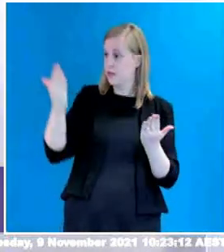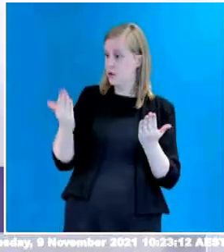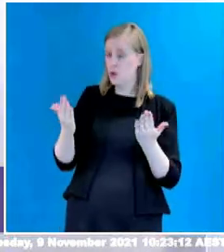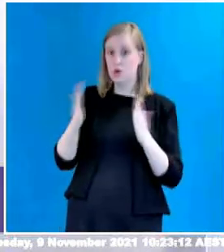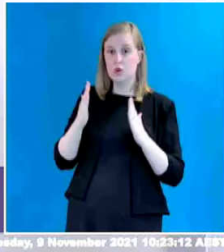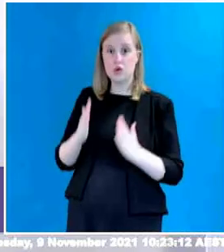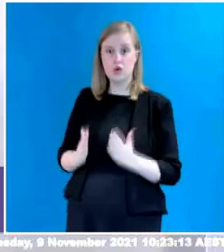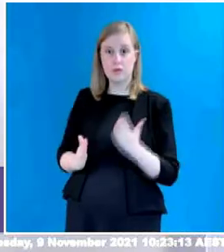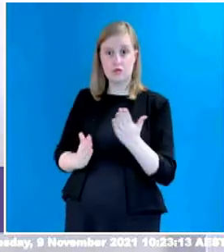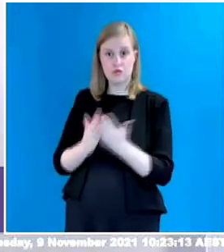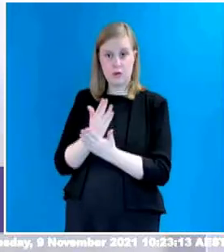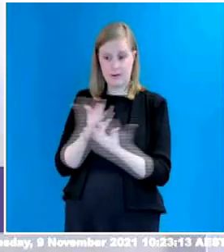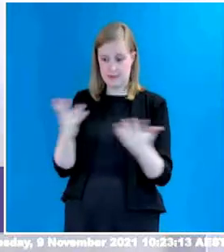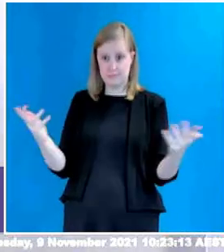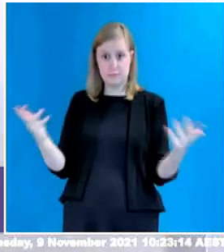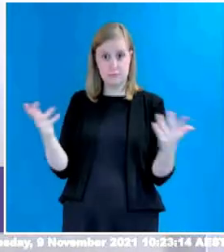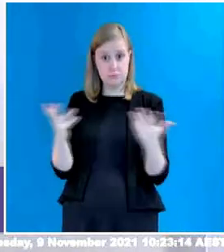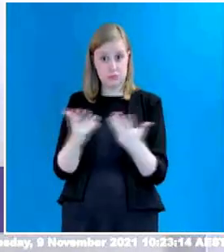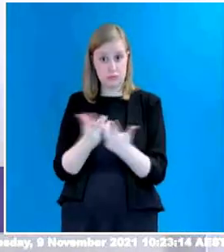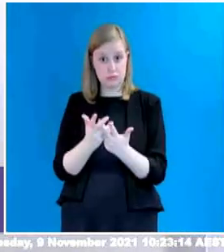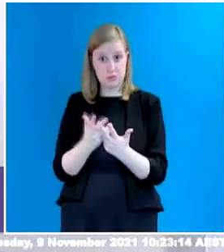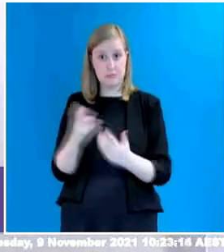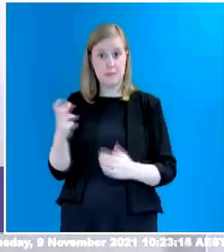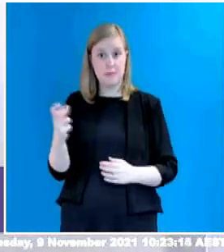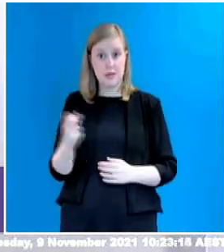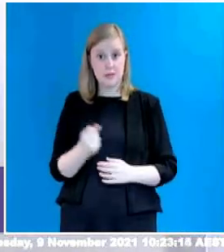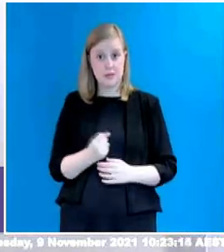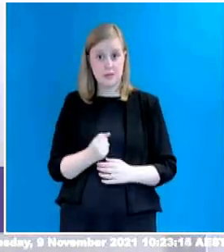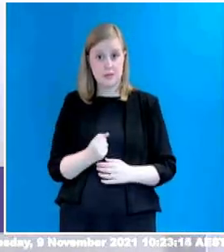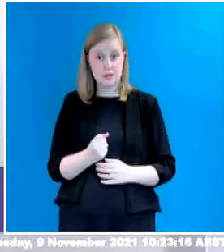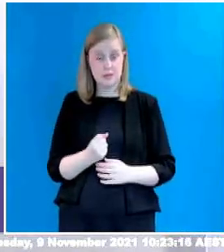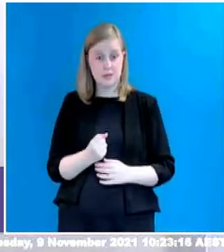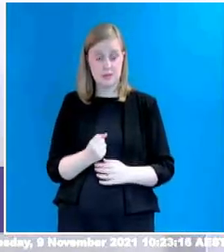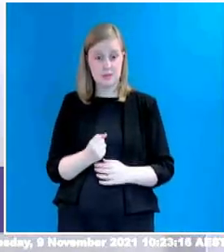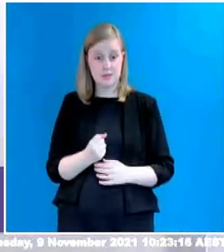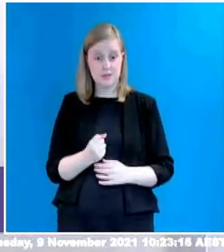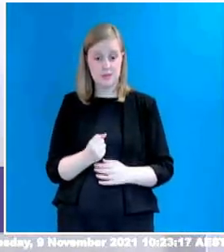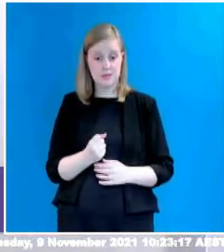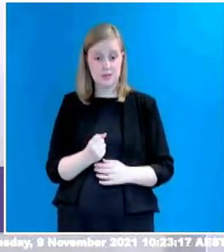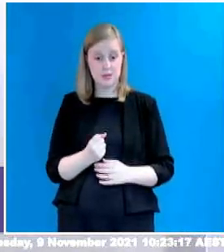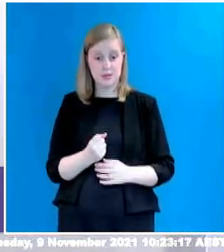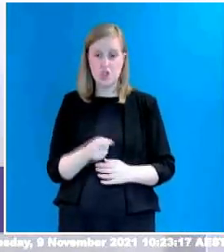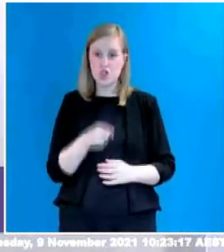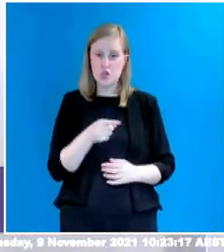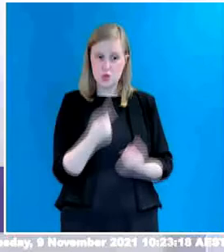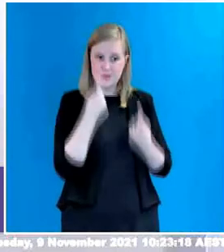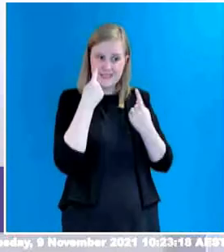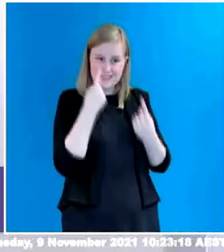Is that something you see happening regularly across courts and tribunals?